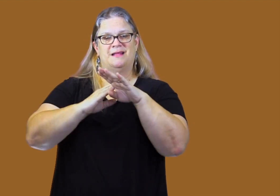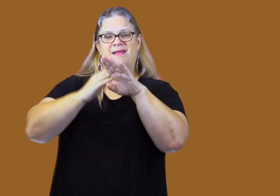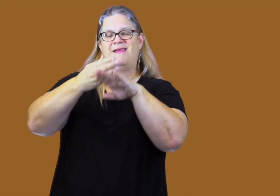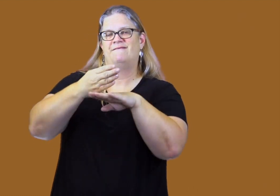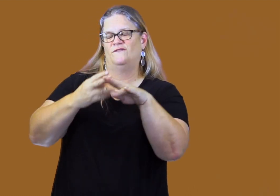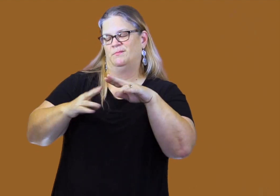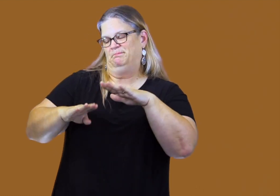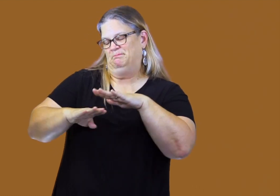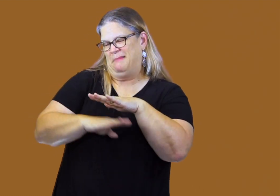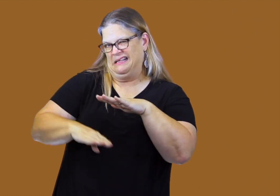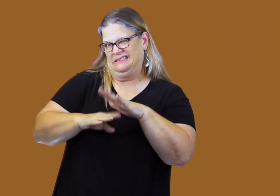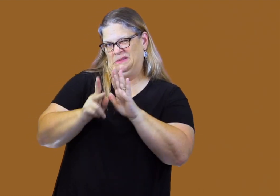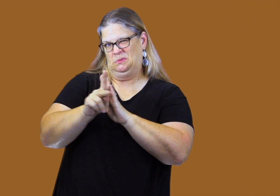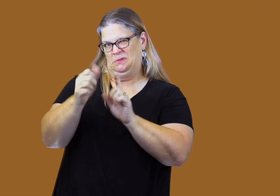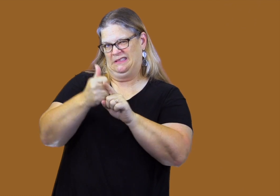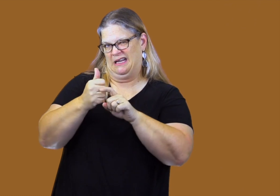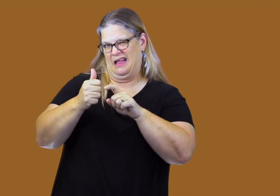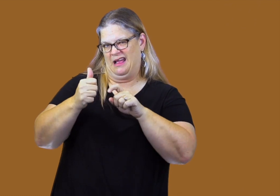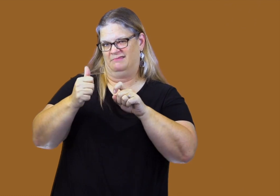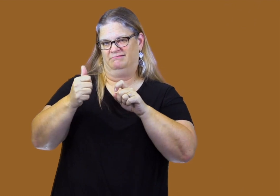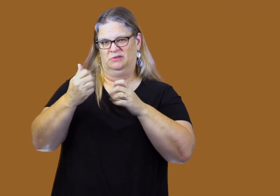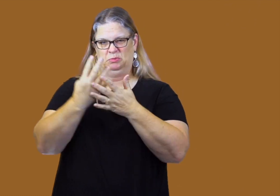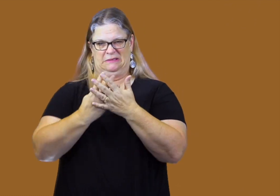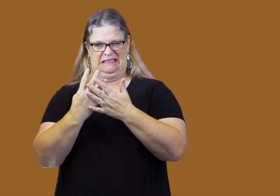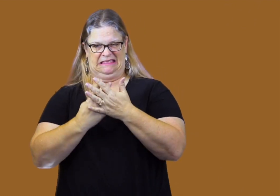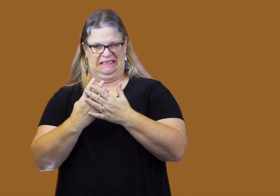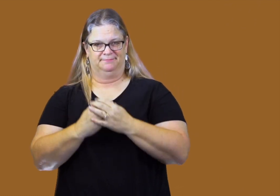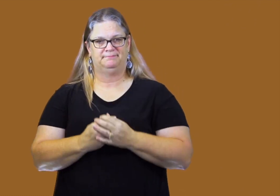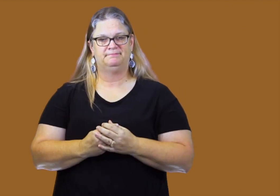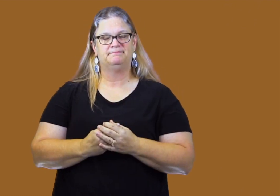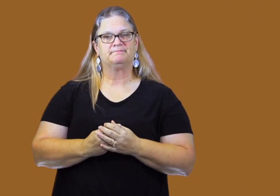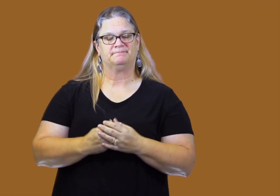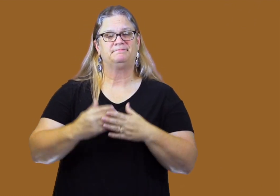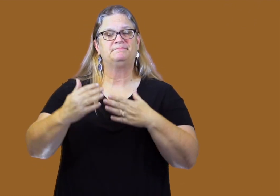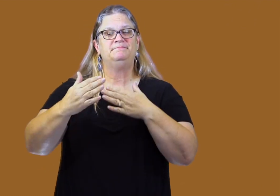for a clinical level assessment after a basic suicide screening.